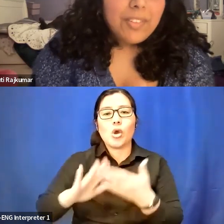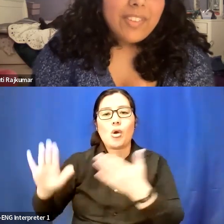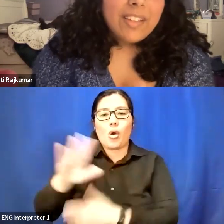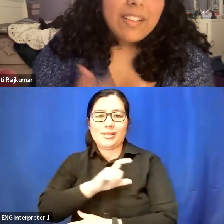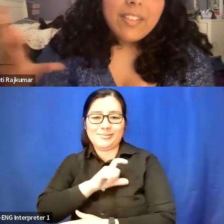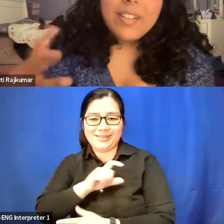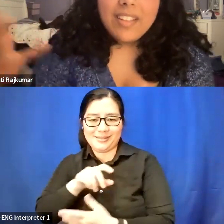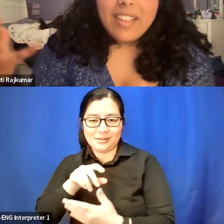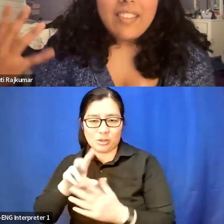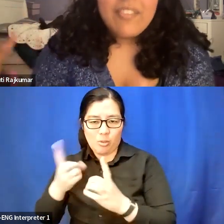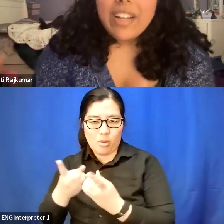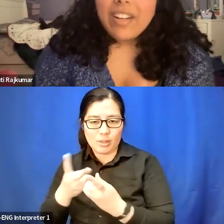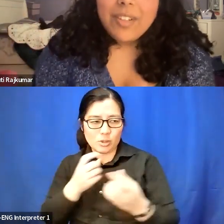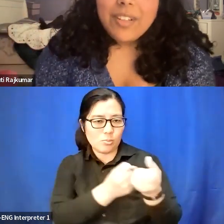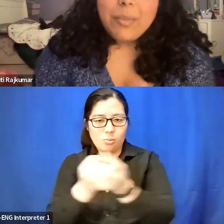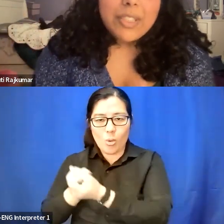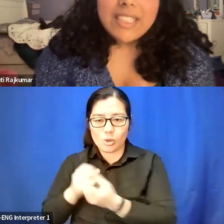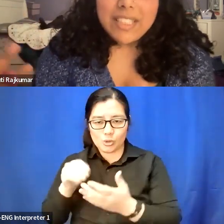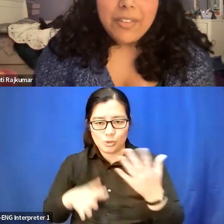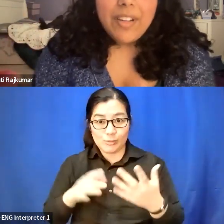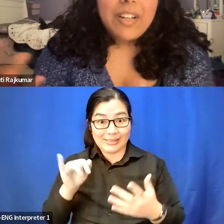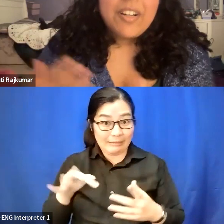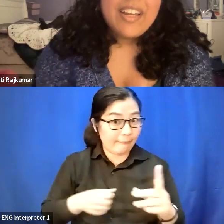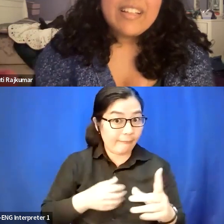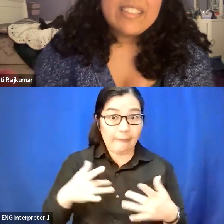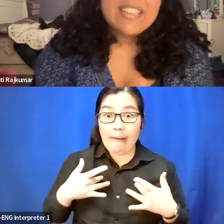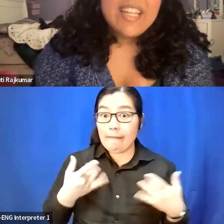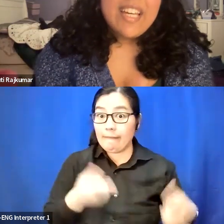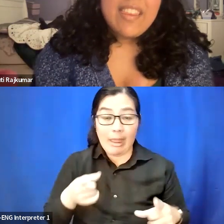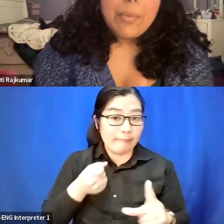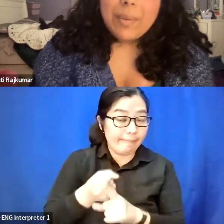students in the event of an emergency or a fire, and that was something